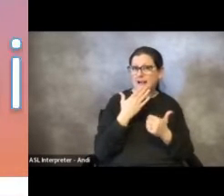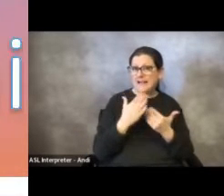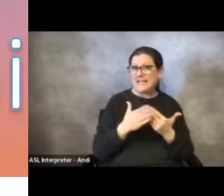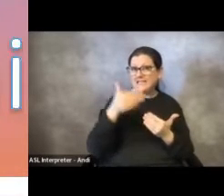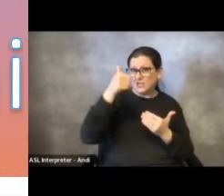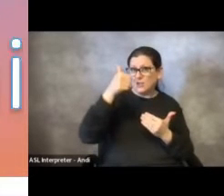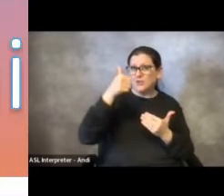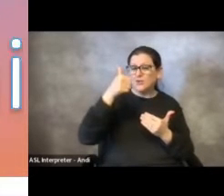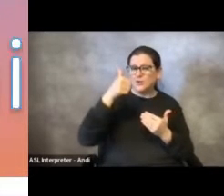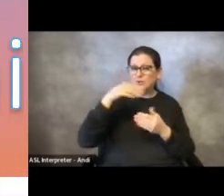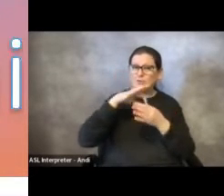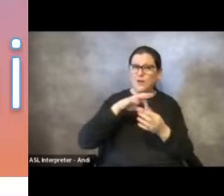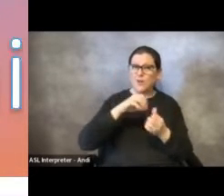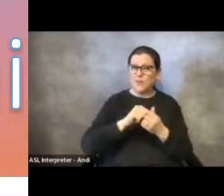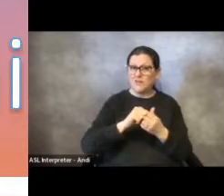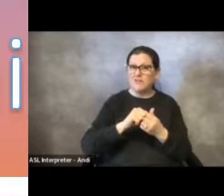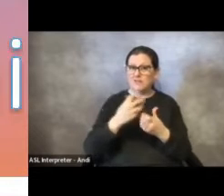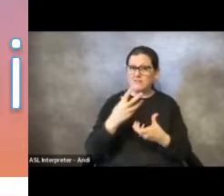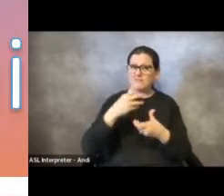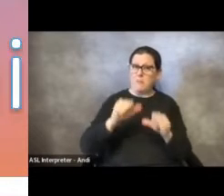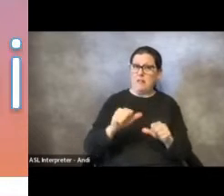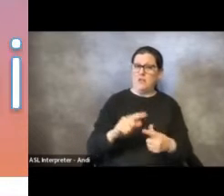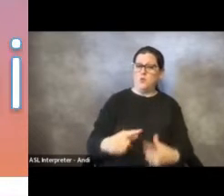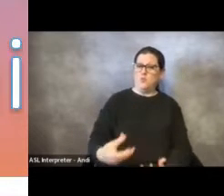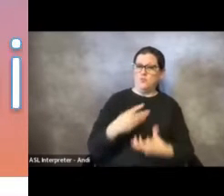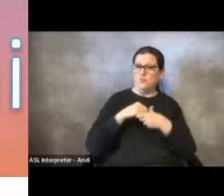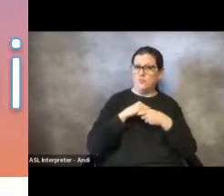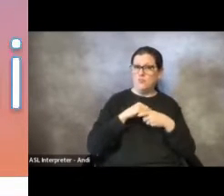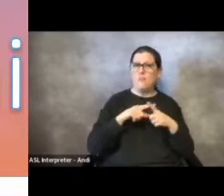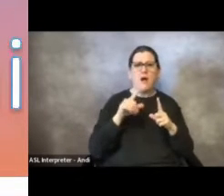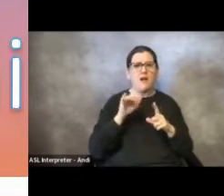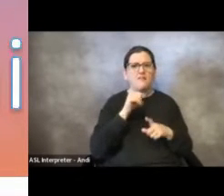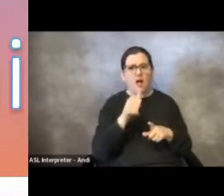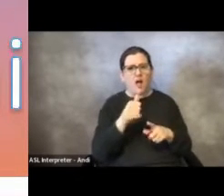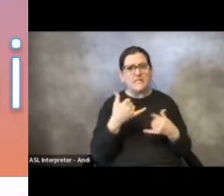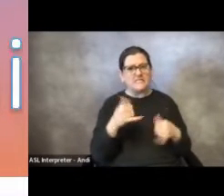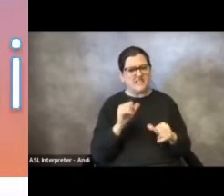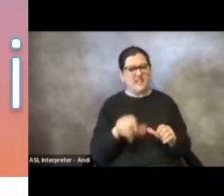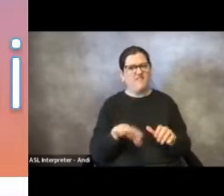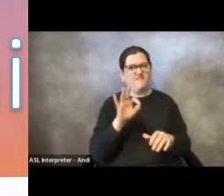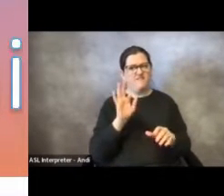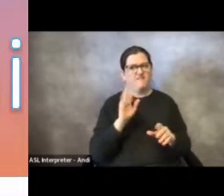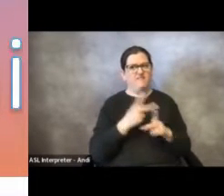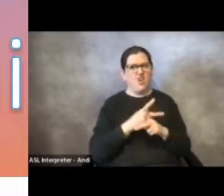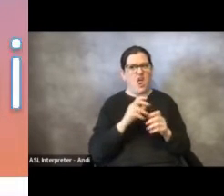terms of the lift and be able to participate. But even if you're not, you can still we can still find a way to do it. But we're